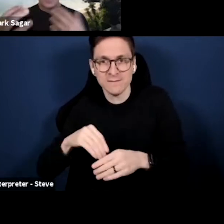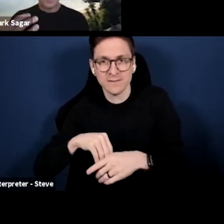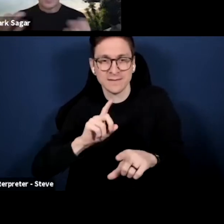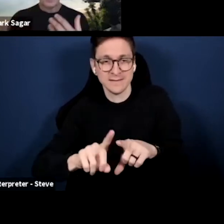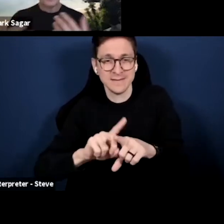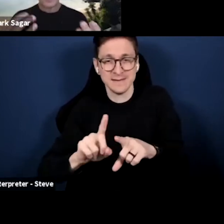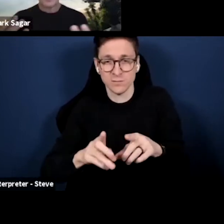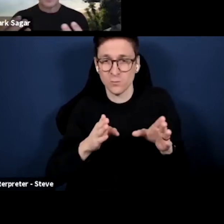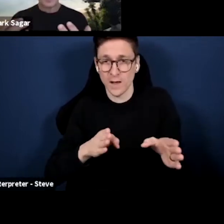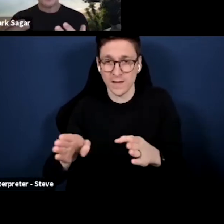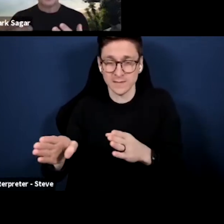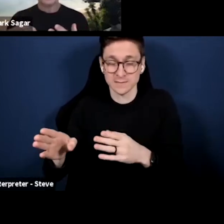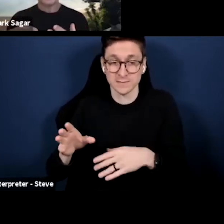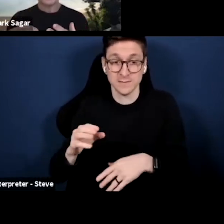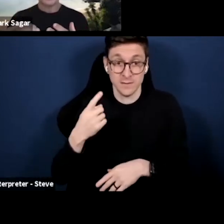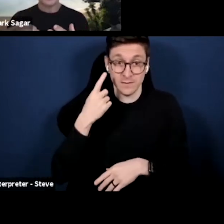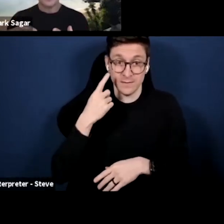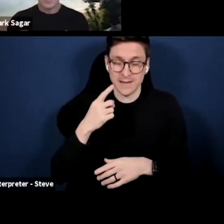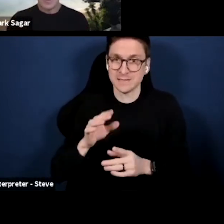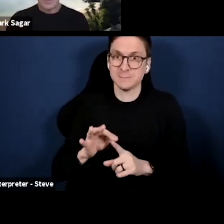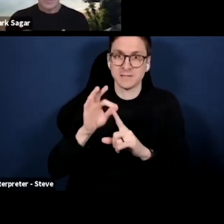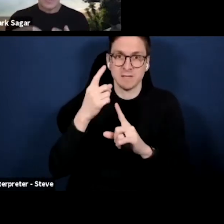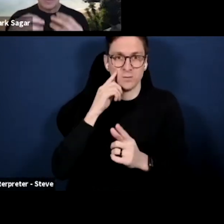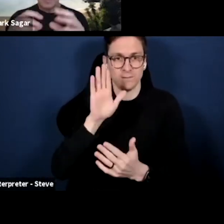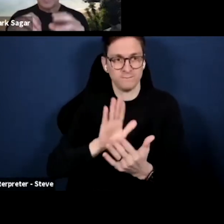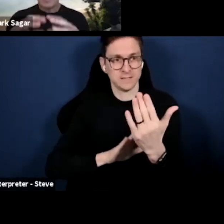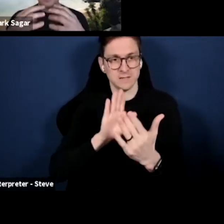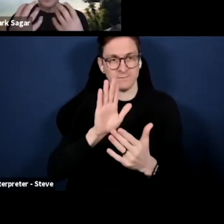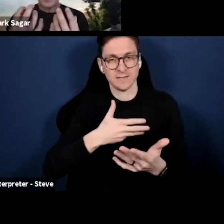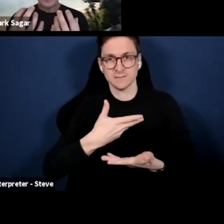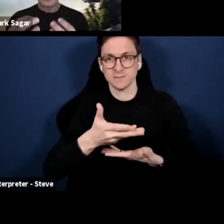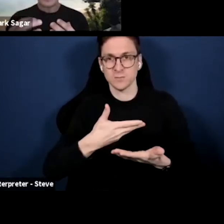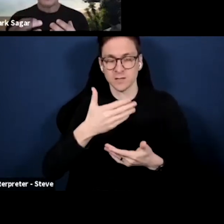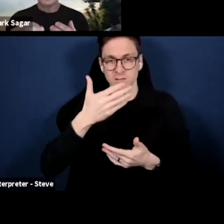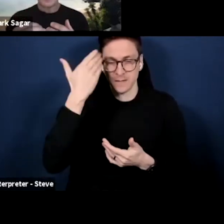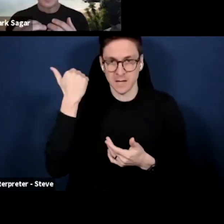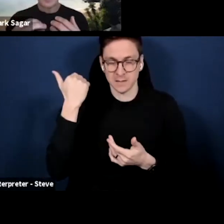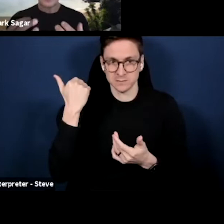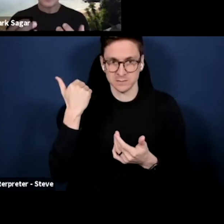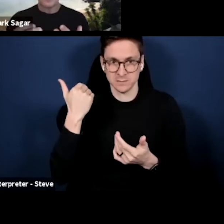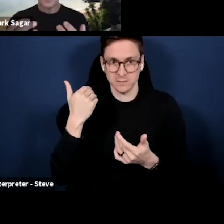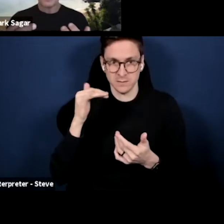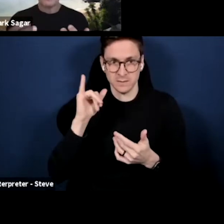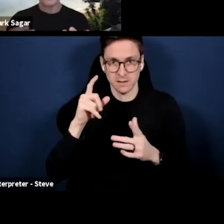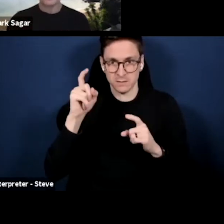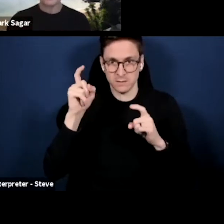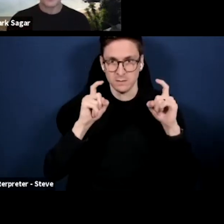face-to-face manner because it's so it's it gives such a sense of life and consciousness